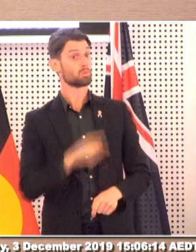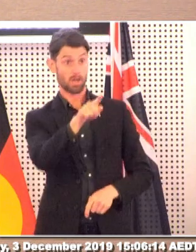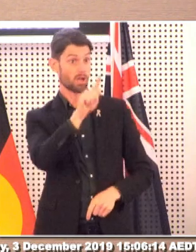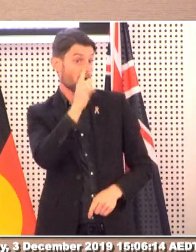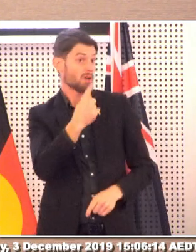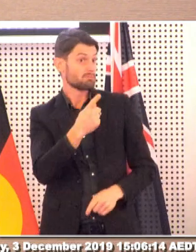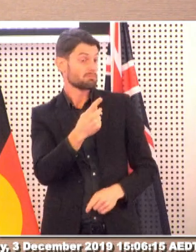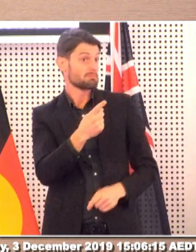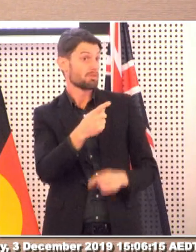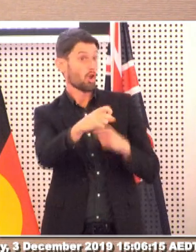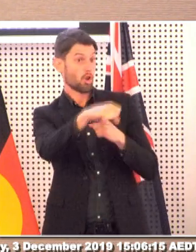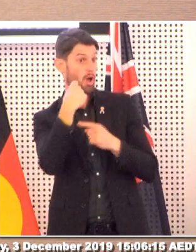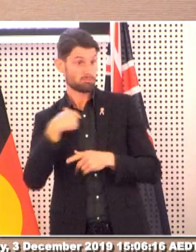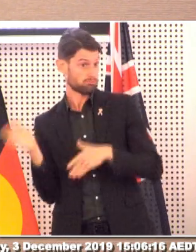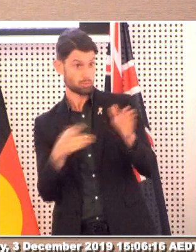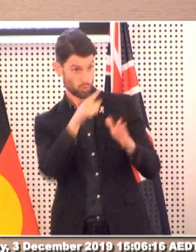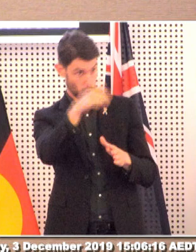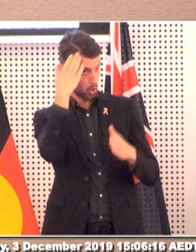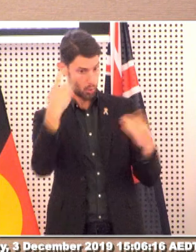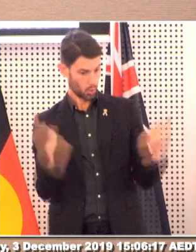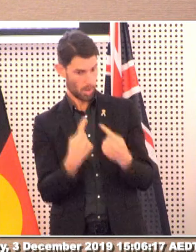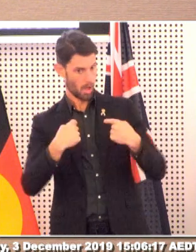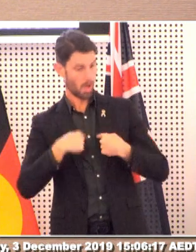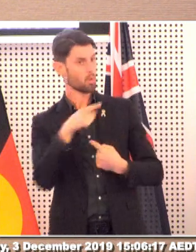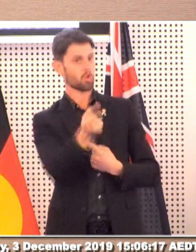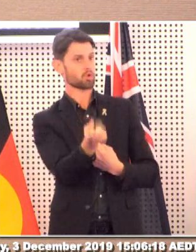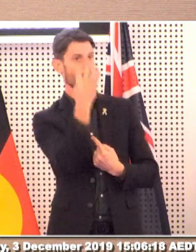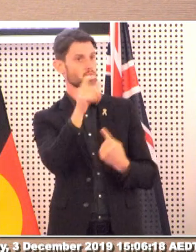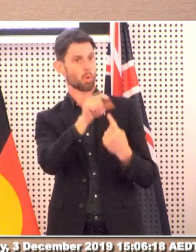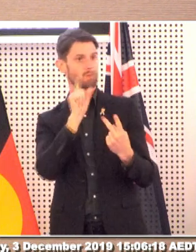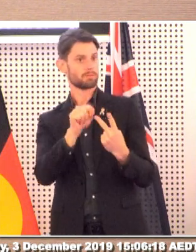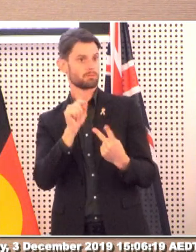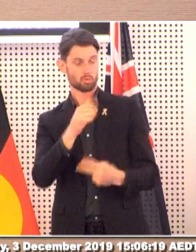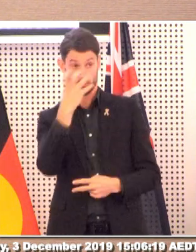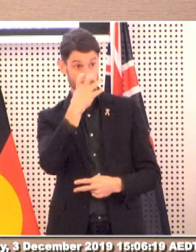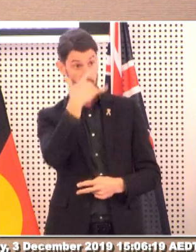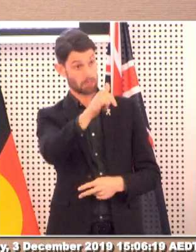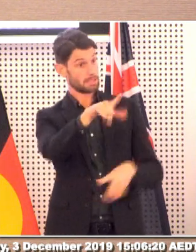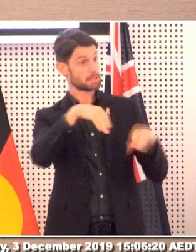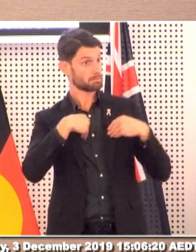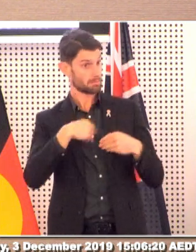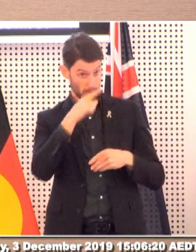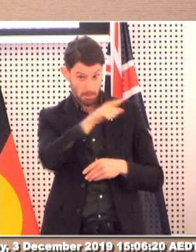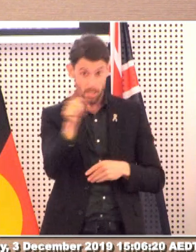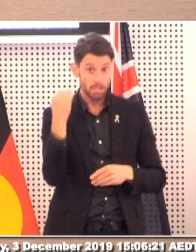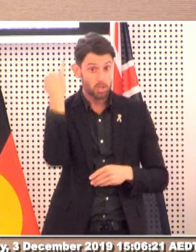And you don’t have any choice about who your coresidents are. Sometimes you’re not even given a choice when they move out.